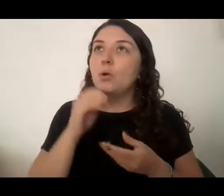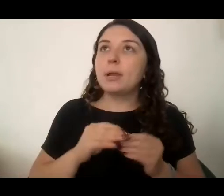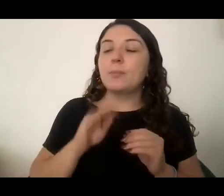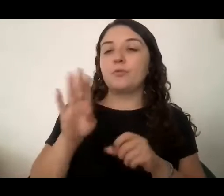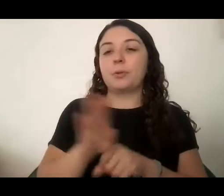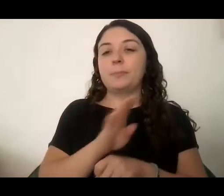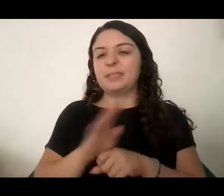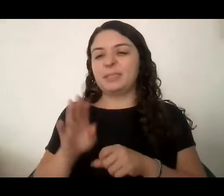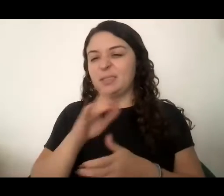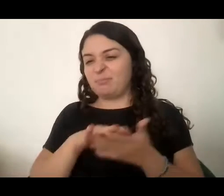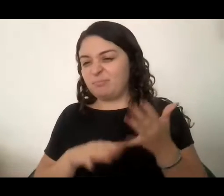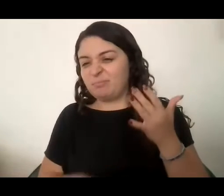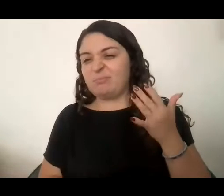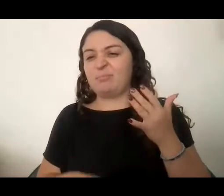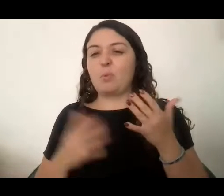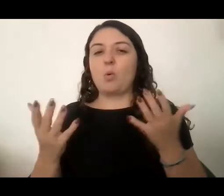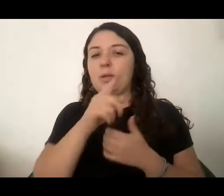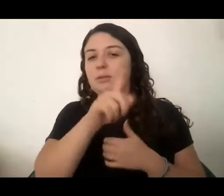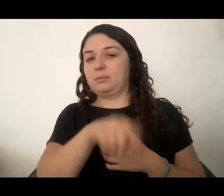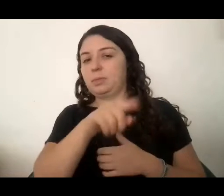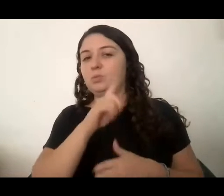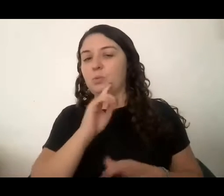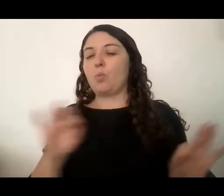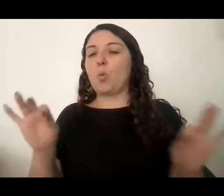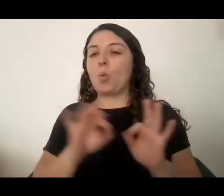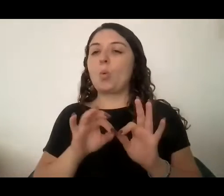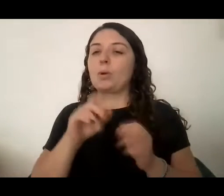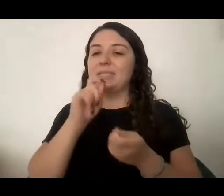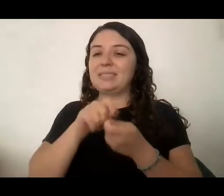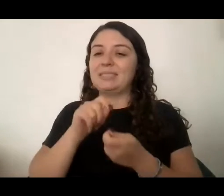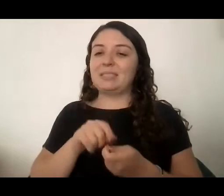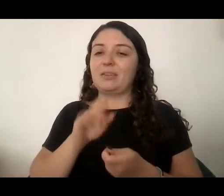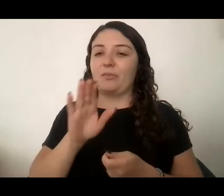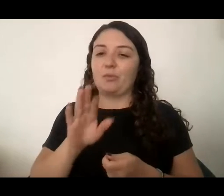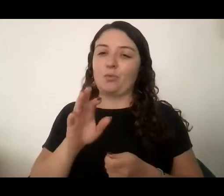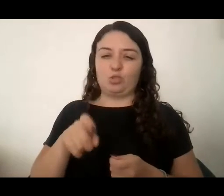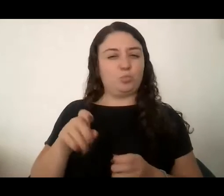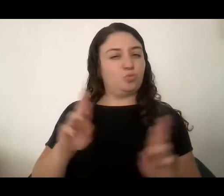but really, those are some of the core details that I just suggest you be prepared to share.